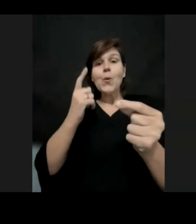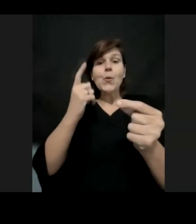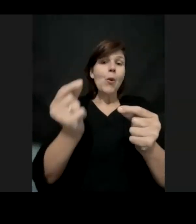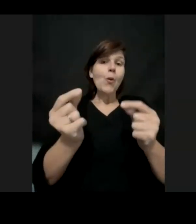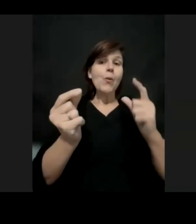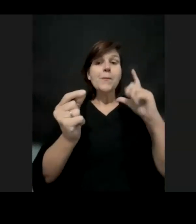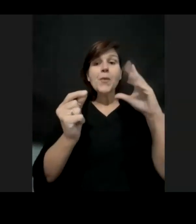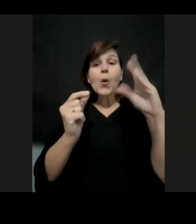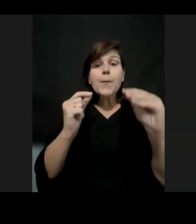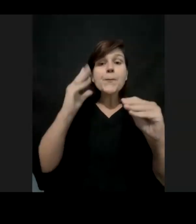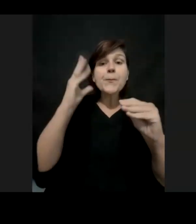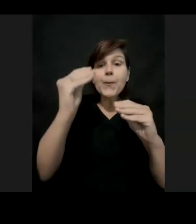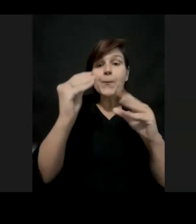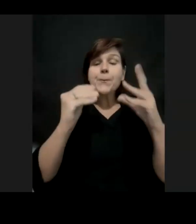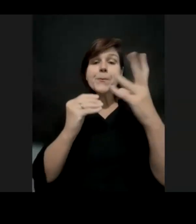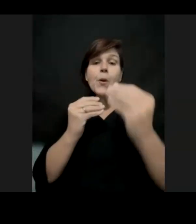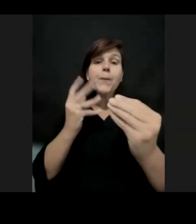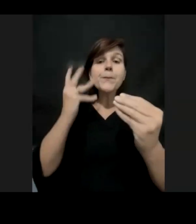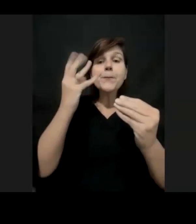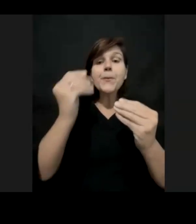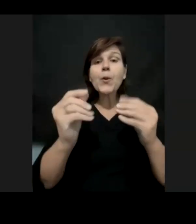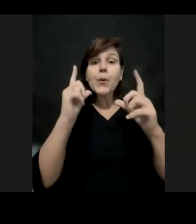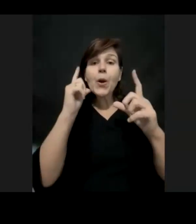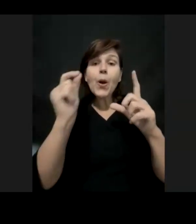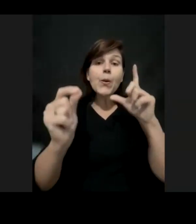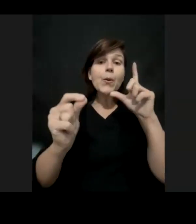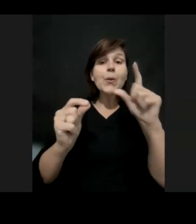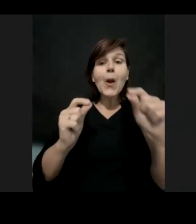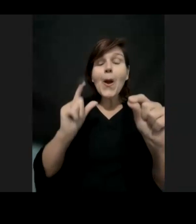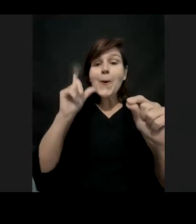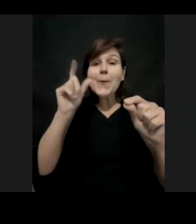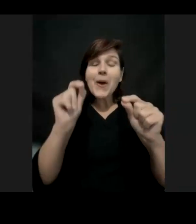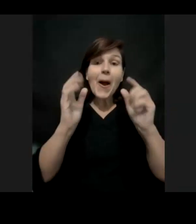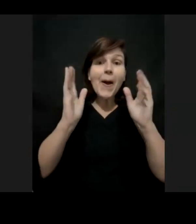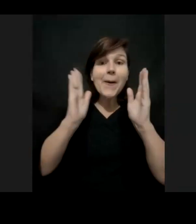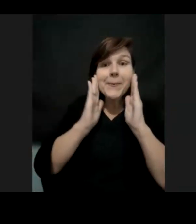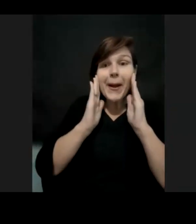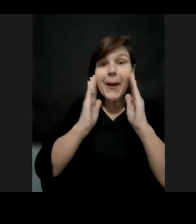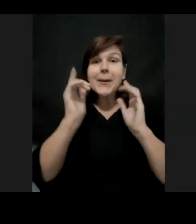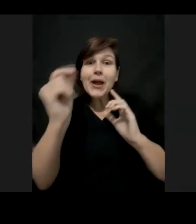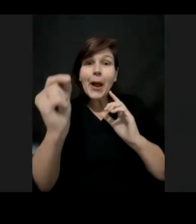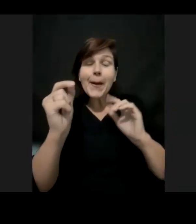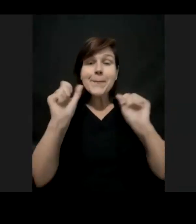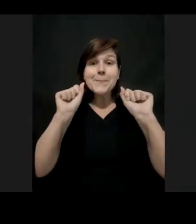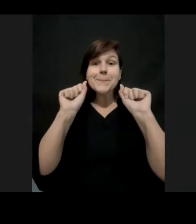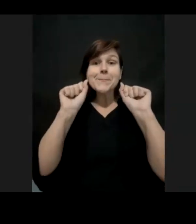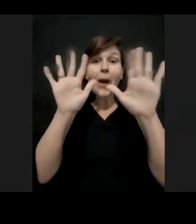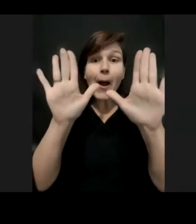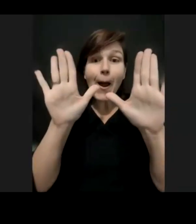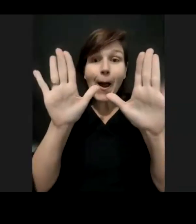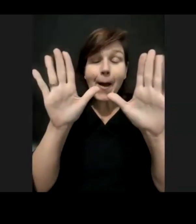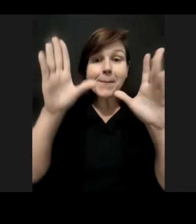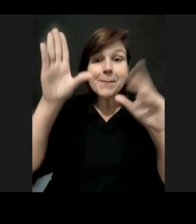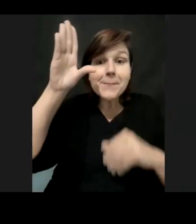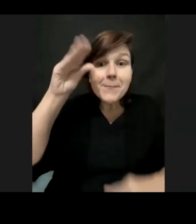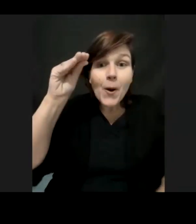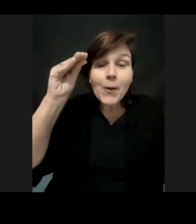And a go, go, go, go, go-a-te go. And a boom, boom, boom, boom, boom… boom…boom! Boys and girls! Boom, boom, boom.